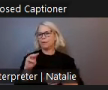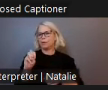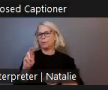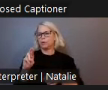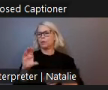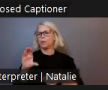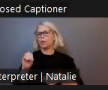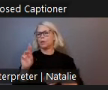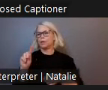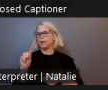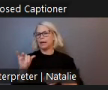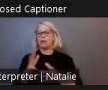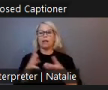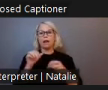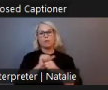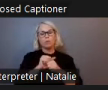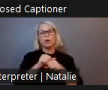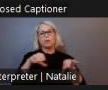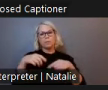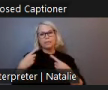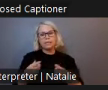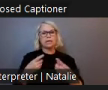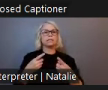that we are creating, social media, website presentations.